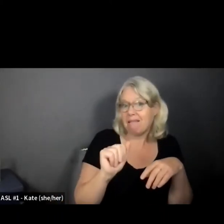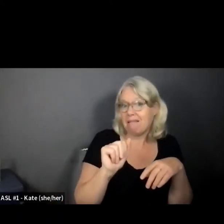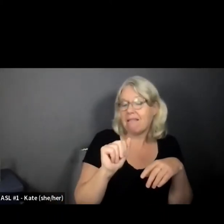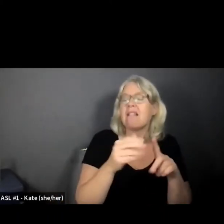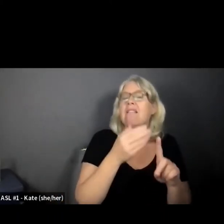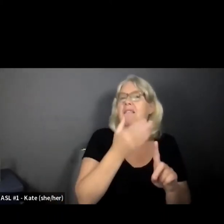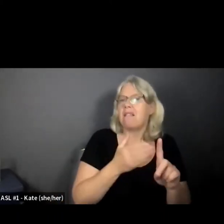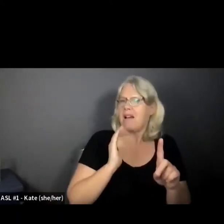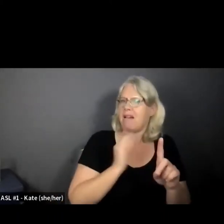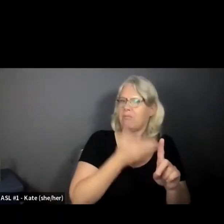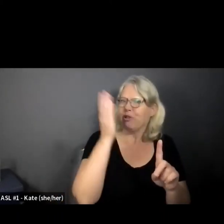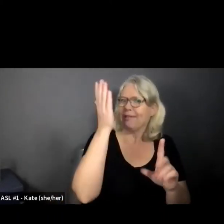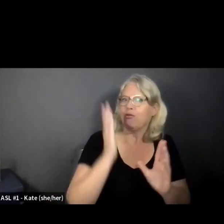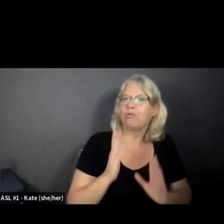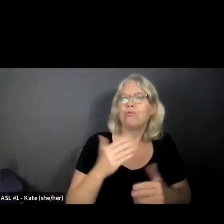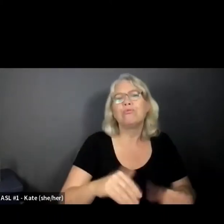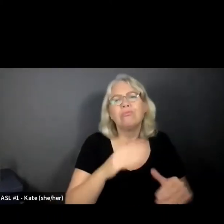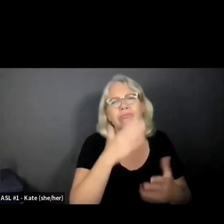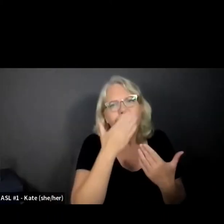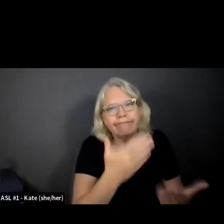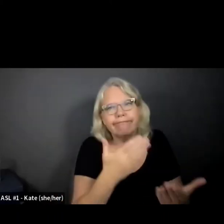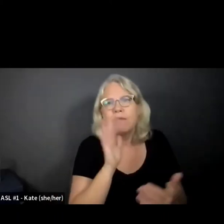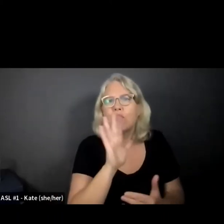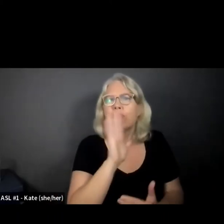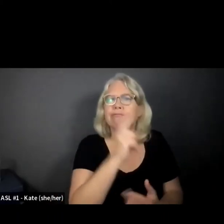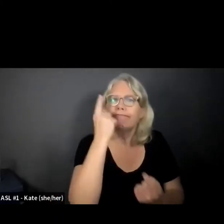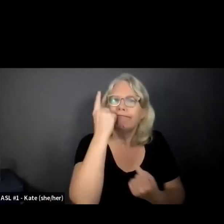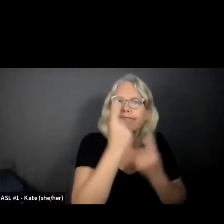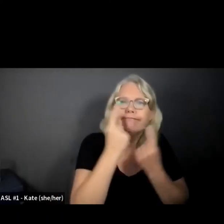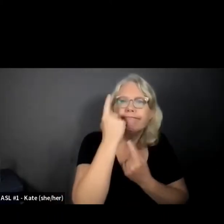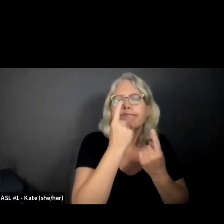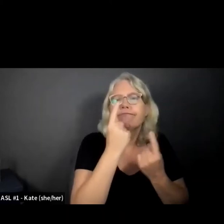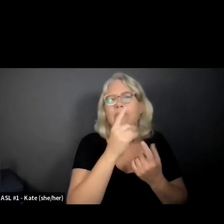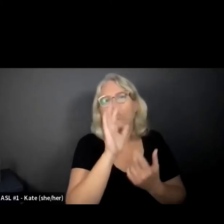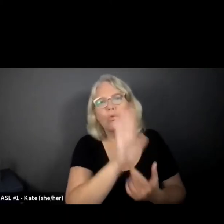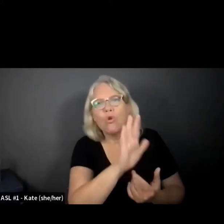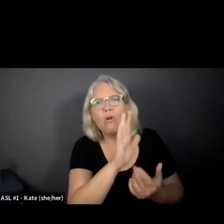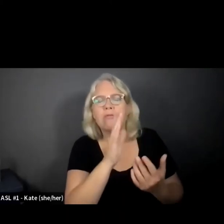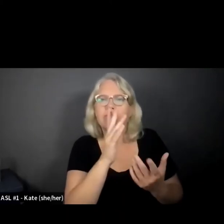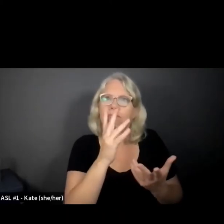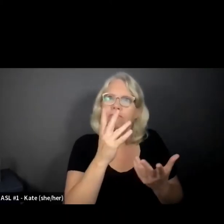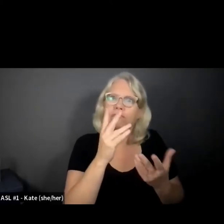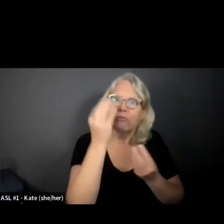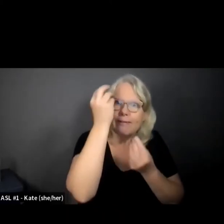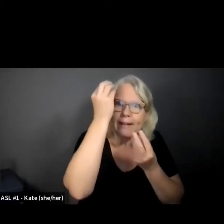WITH US AND MAKING TIME TO BE WITH US. IT WAS BRILLIANT.